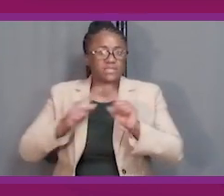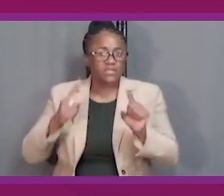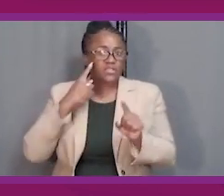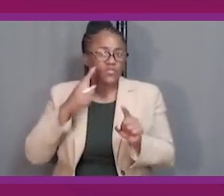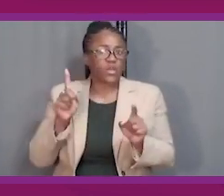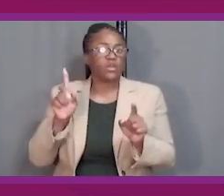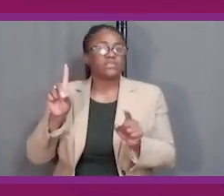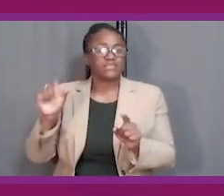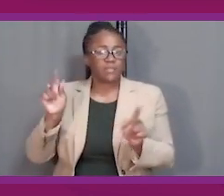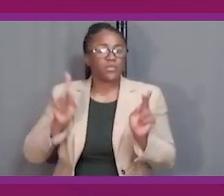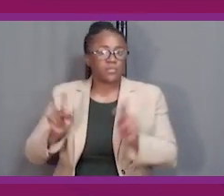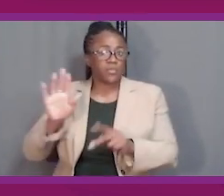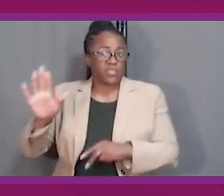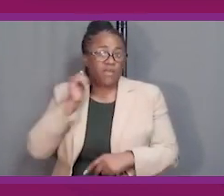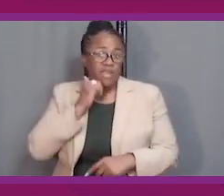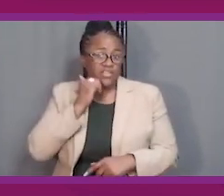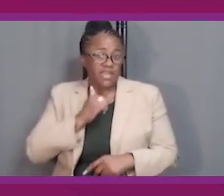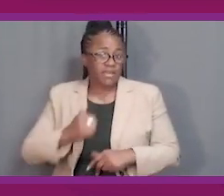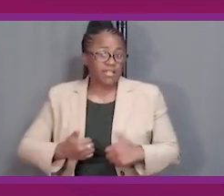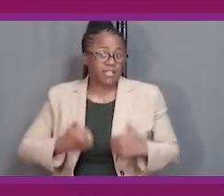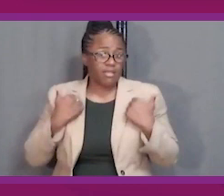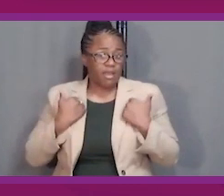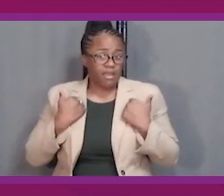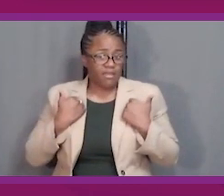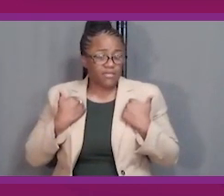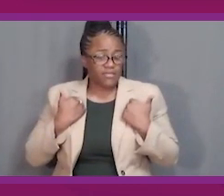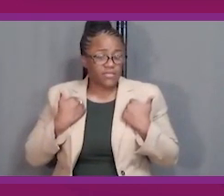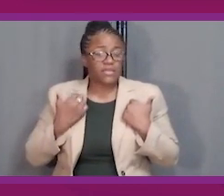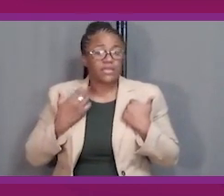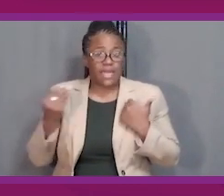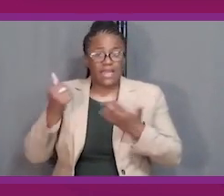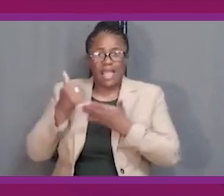I mean, when we were preparing for this, we talked about how I likened it to the Paris